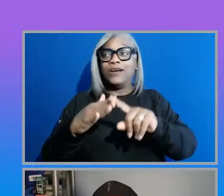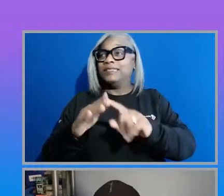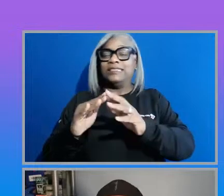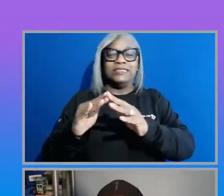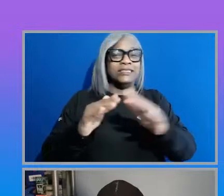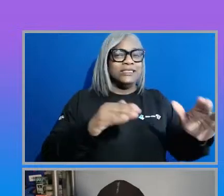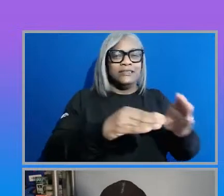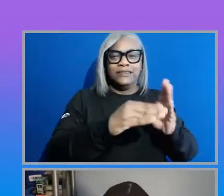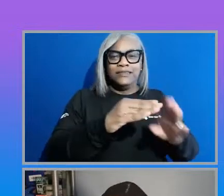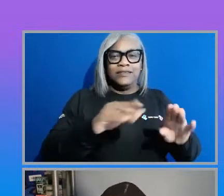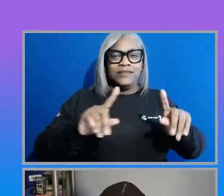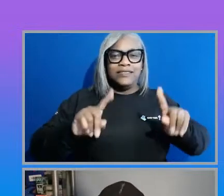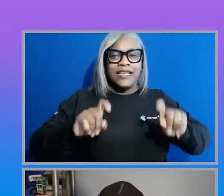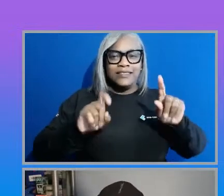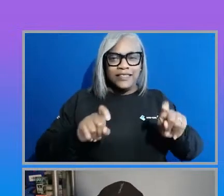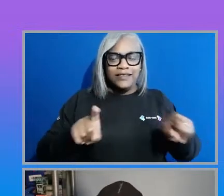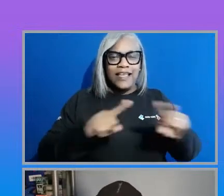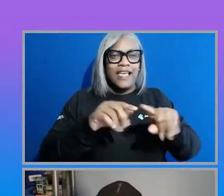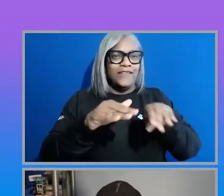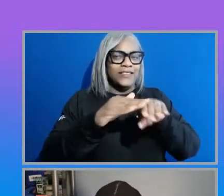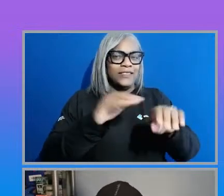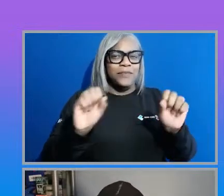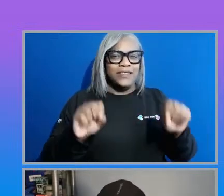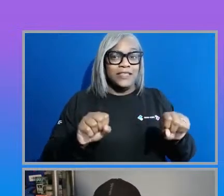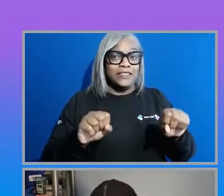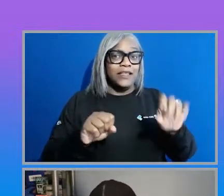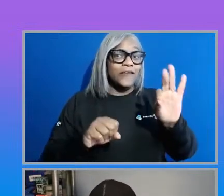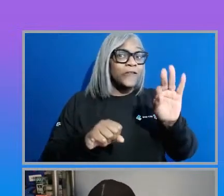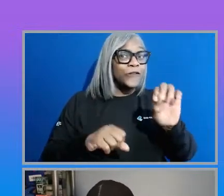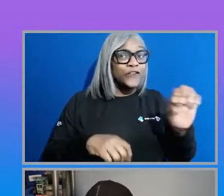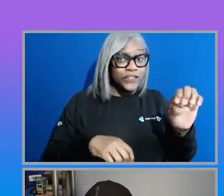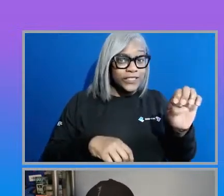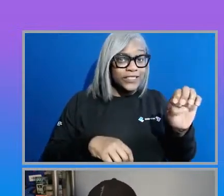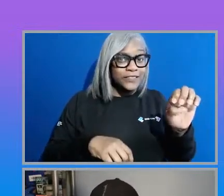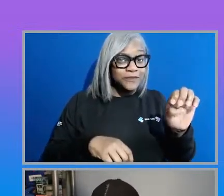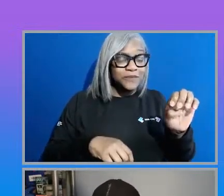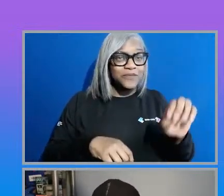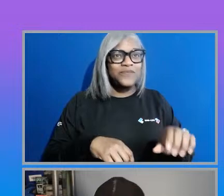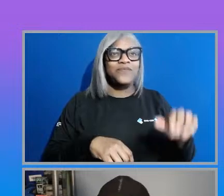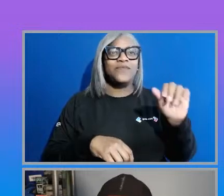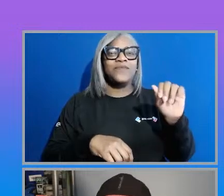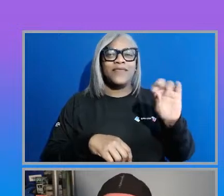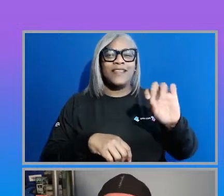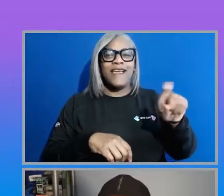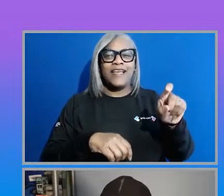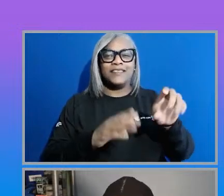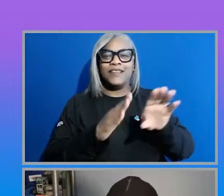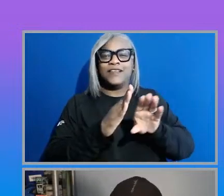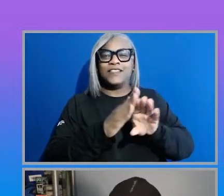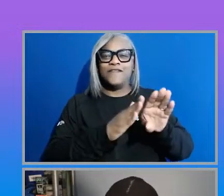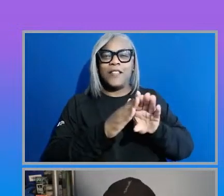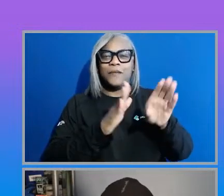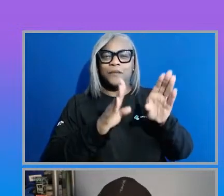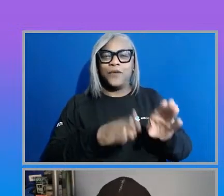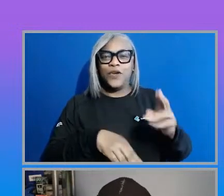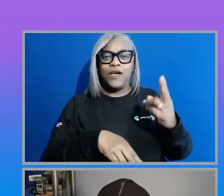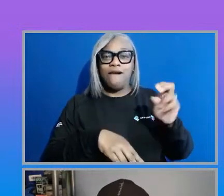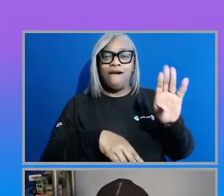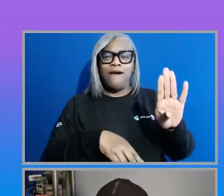get accessibility testing for free? And that's what this Developer Hub is really great